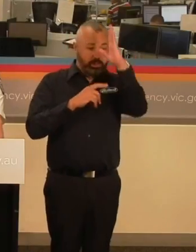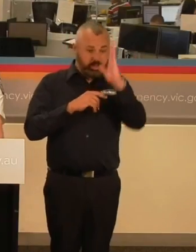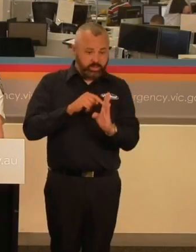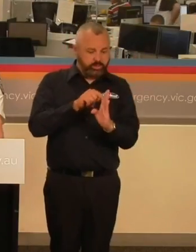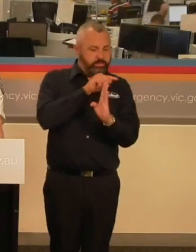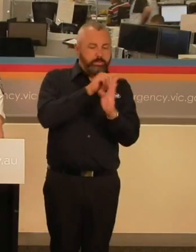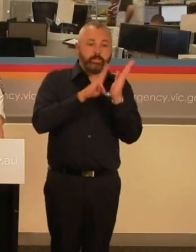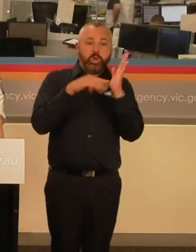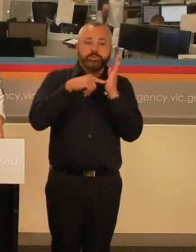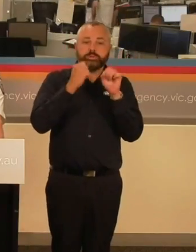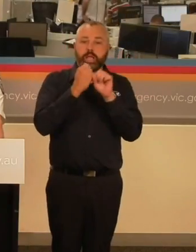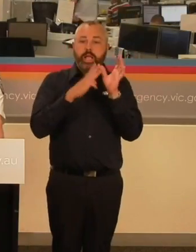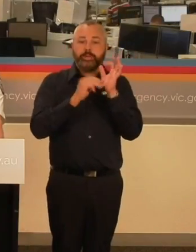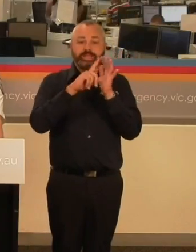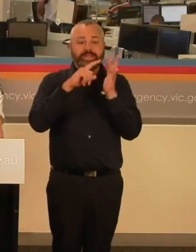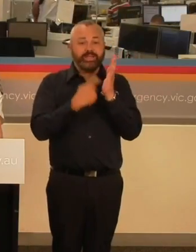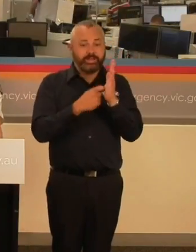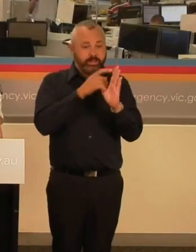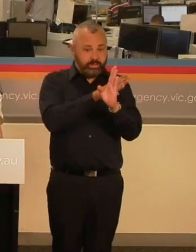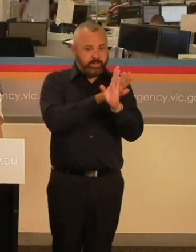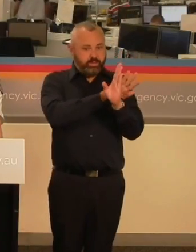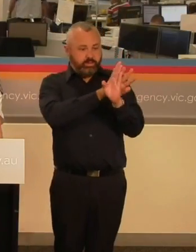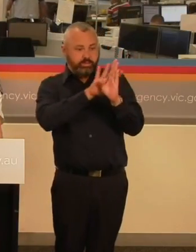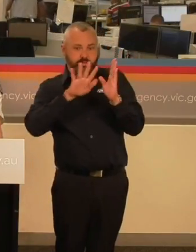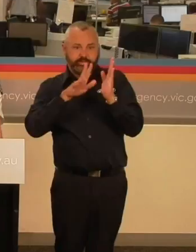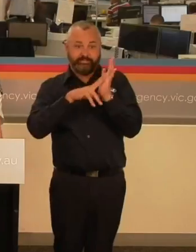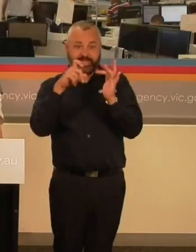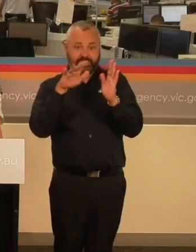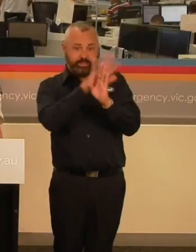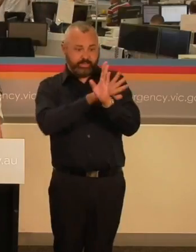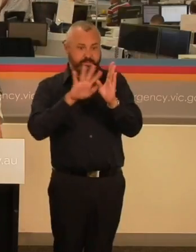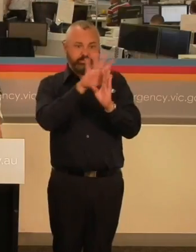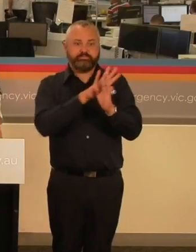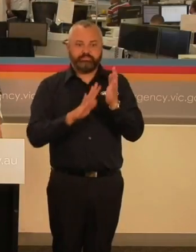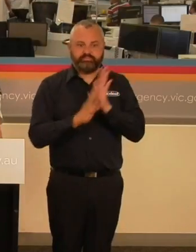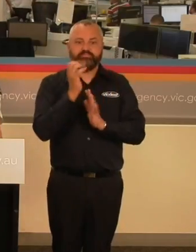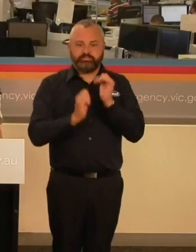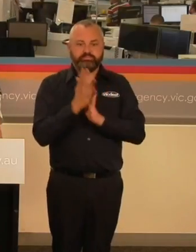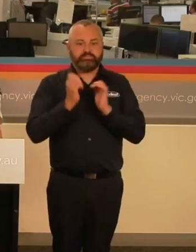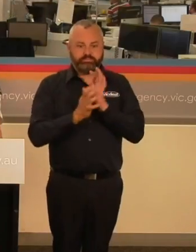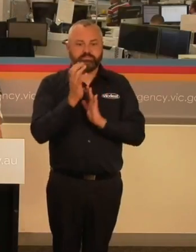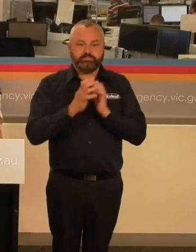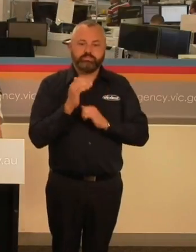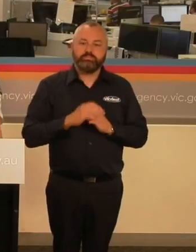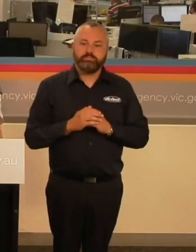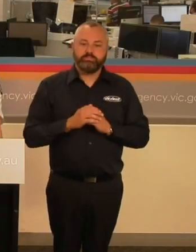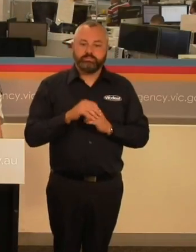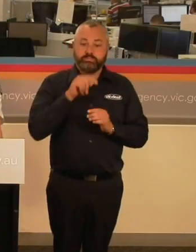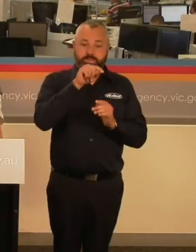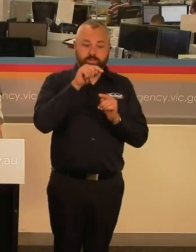also South Australia and major aircraft are on that fire the warning that was issued was an emergency warning in the initial stages and that will be